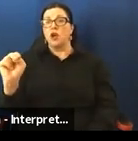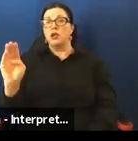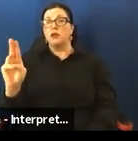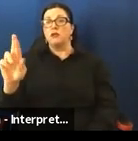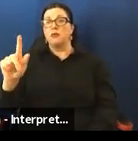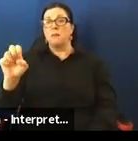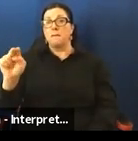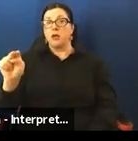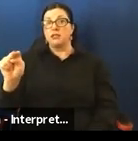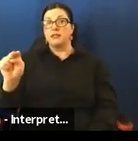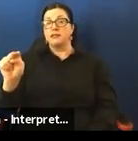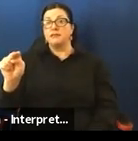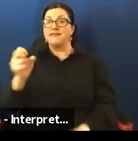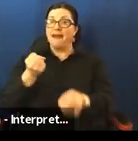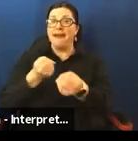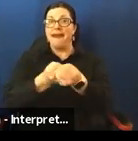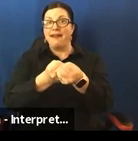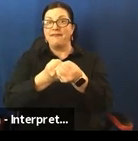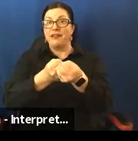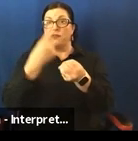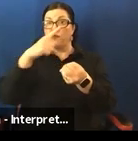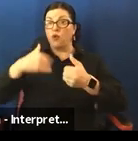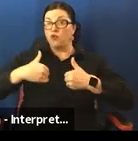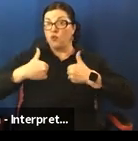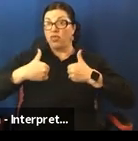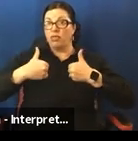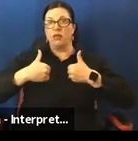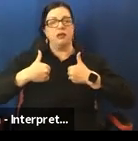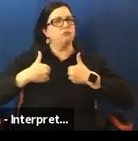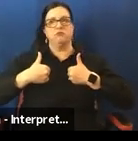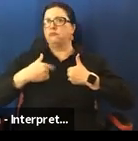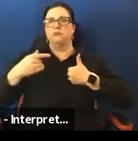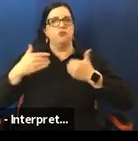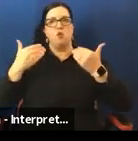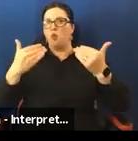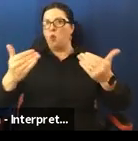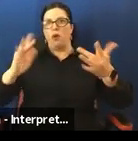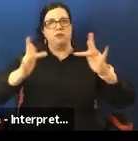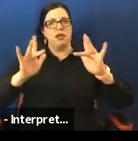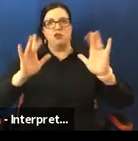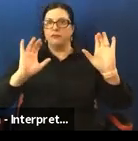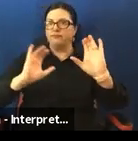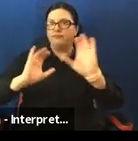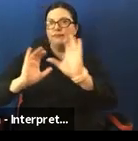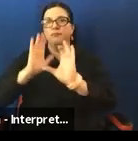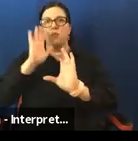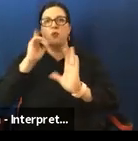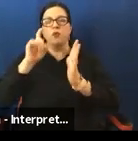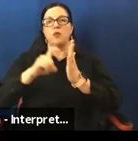Jason Williams: Just a ton of resources right now related just to cove it around housing, education, employment and health. So again, same kind of thing.